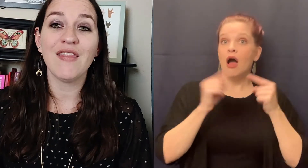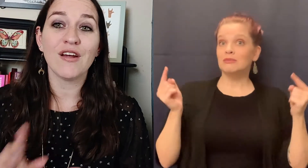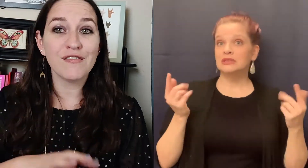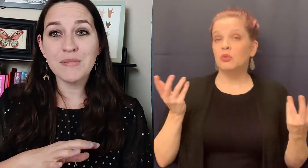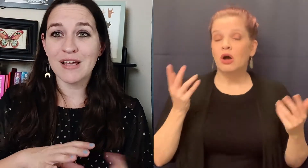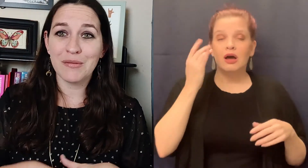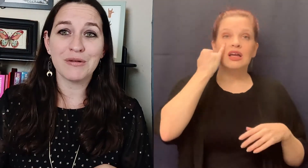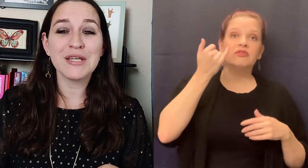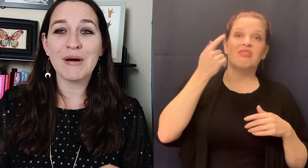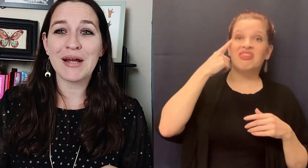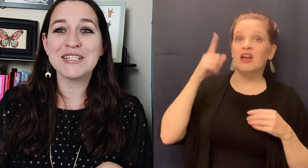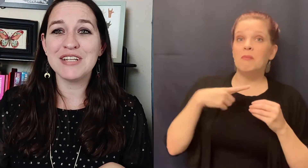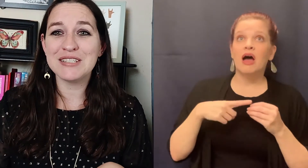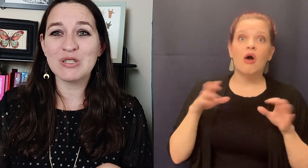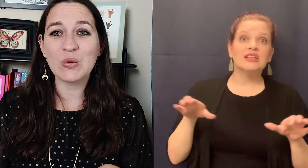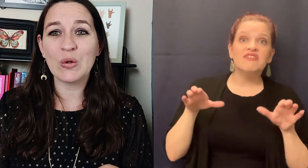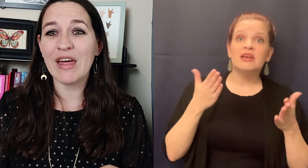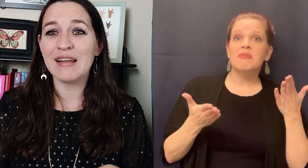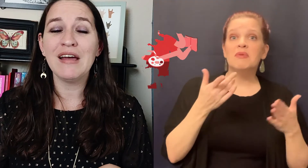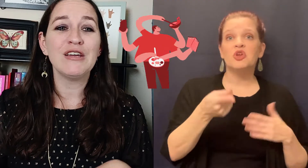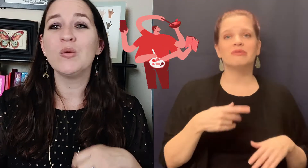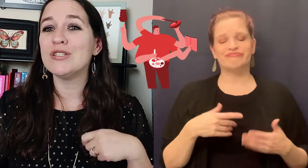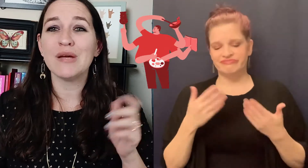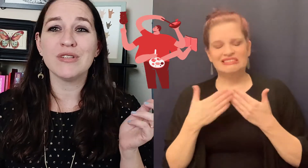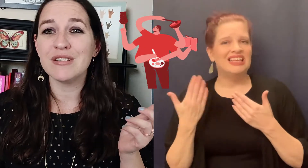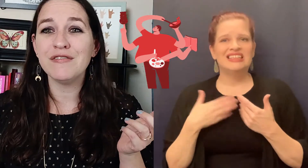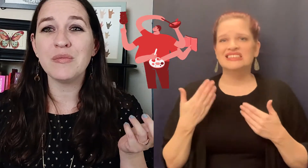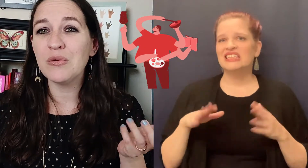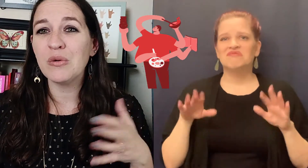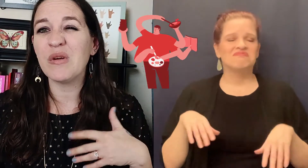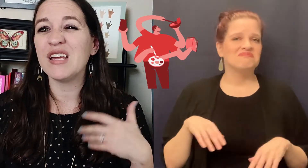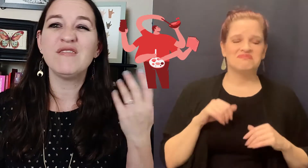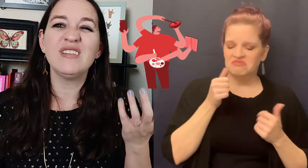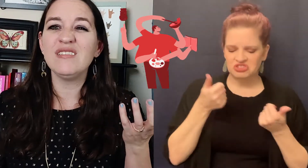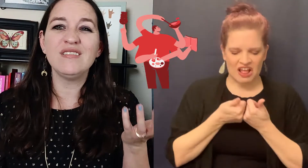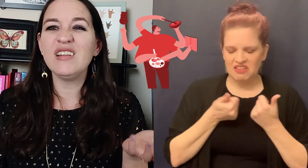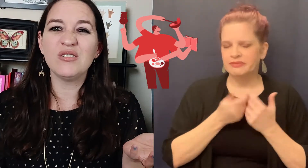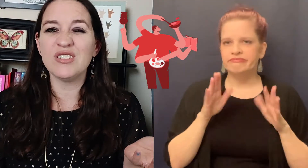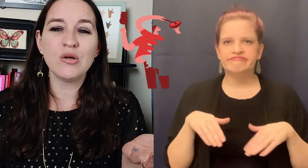And then on the flip side, when you think about activities in school that you were just able to flip through with little to no challenge at